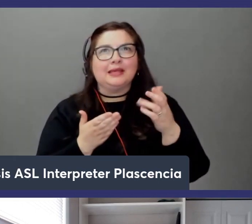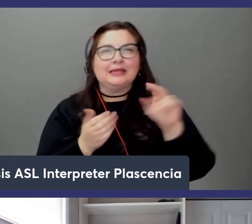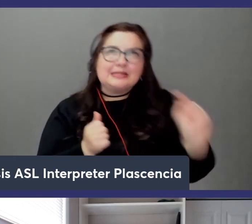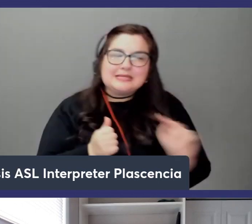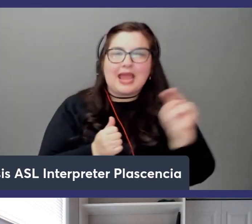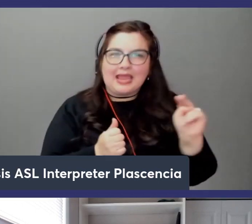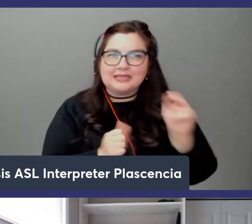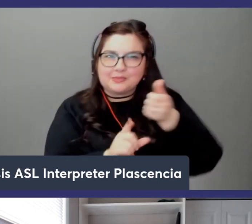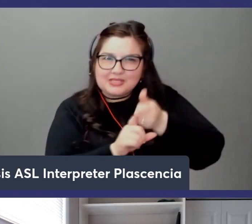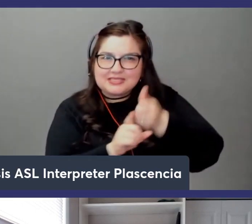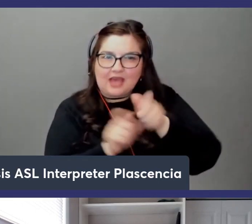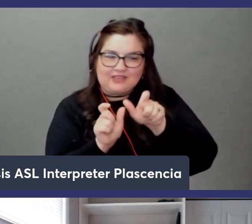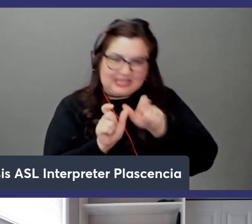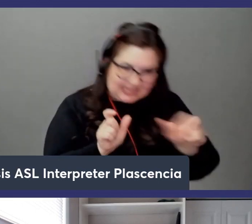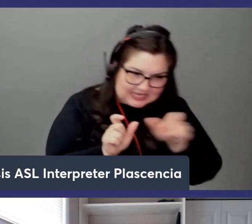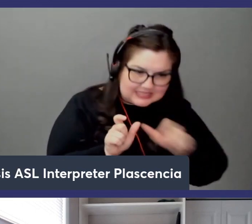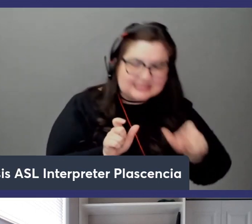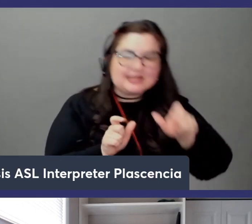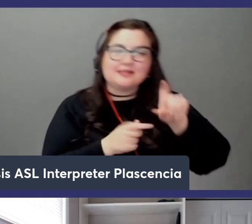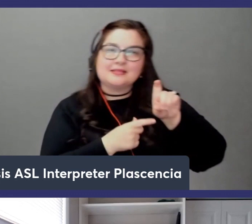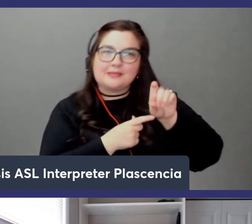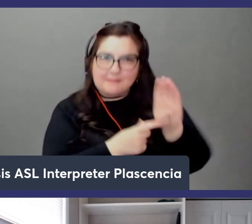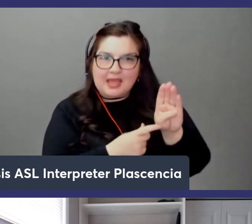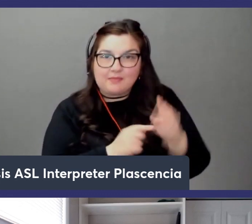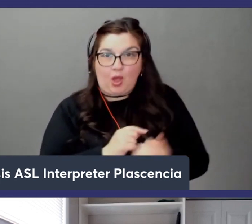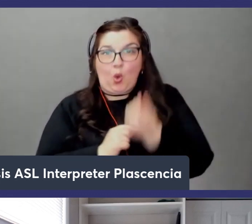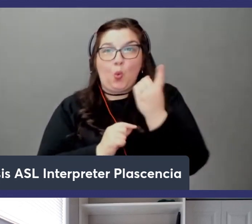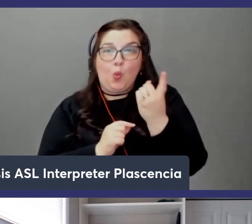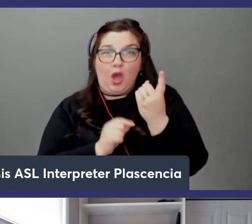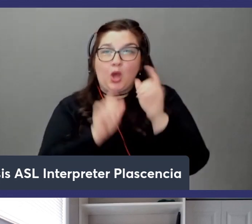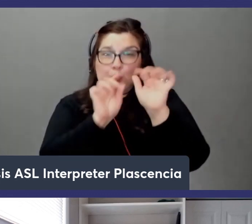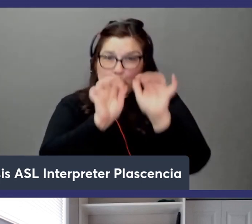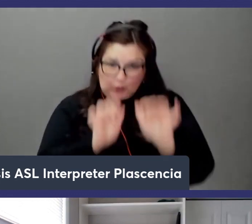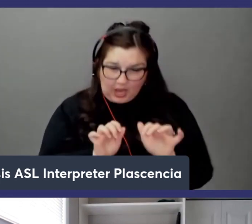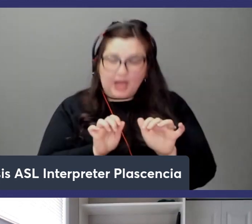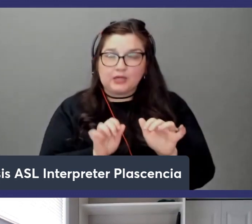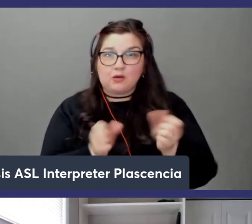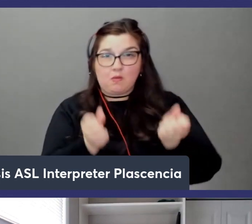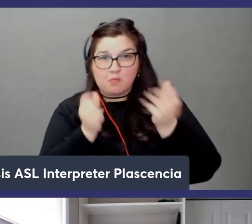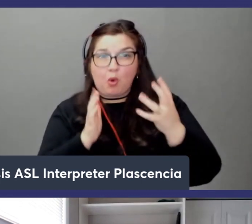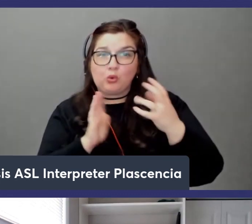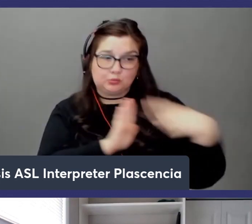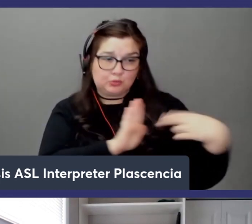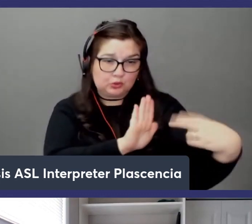where you basically have one writer, multiple reader up to 15 read replicas.